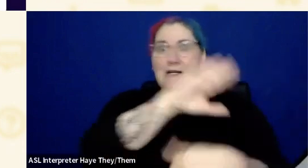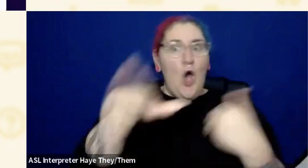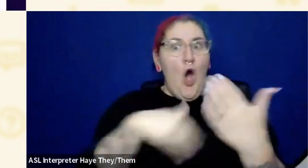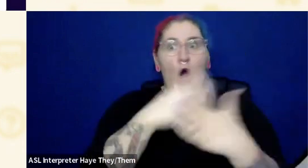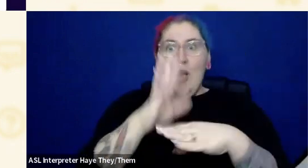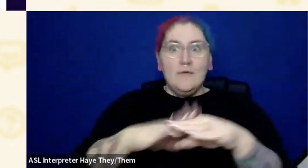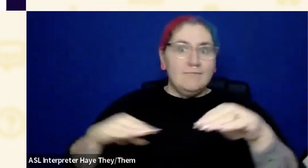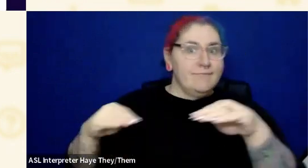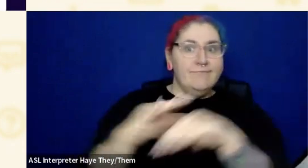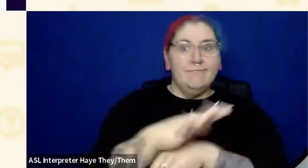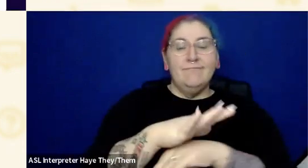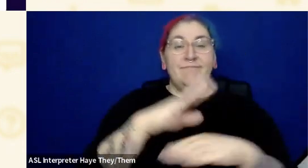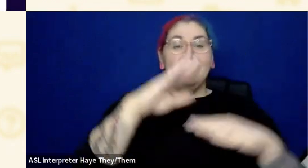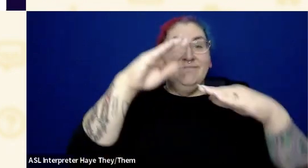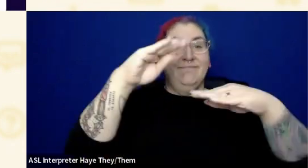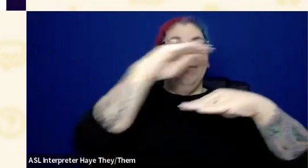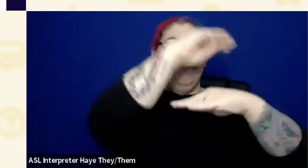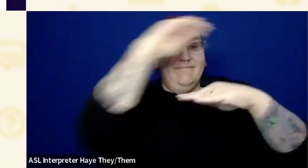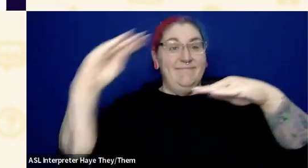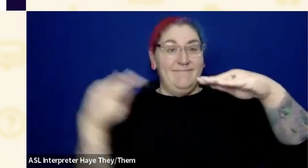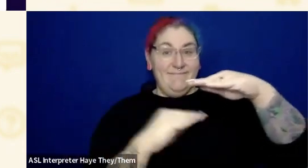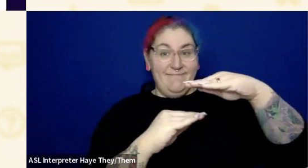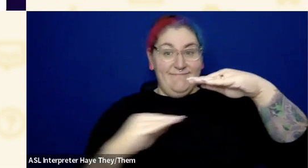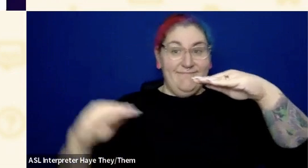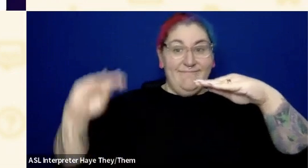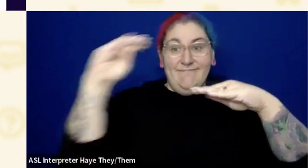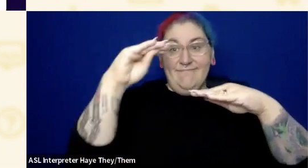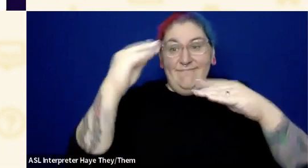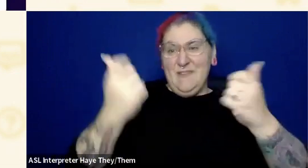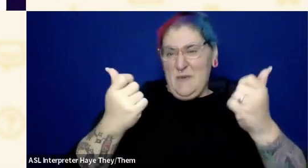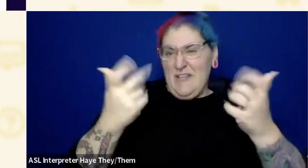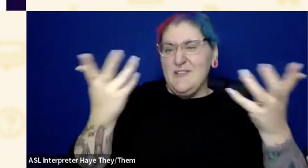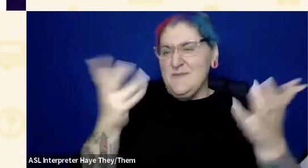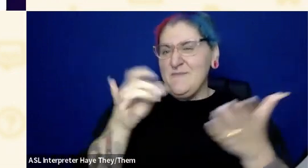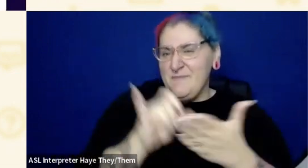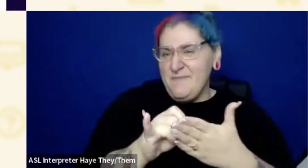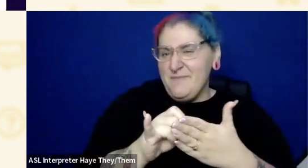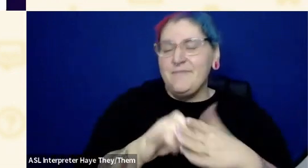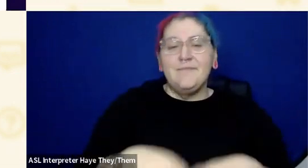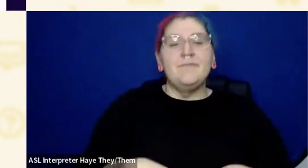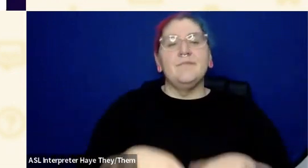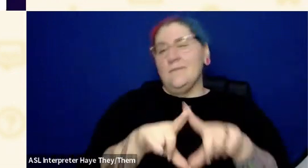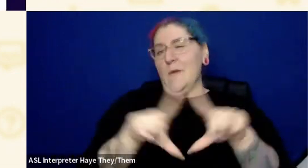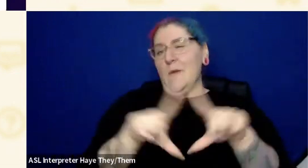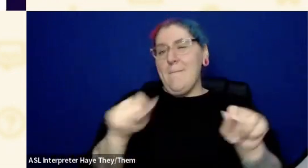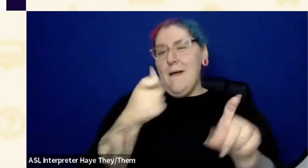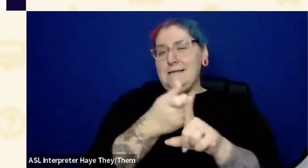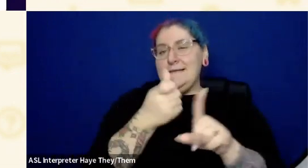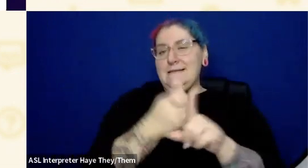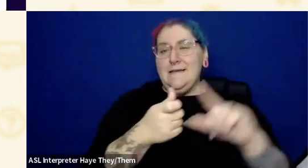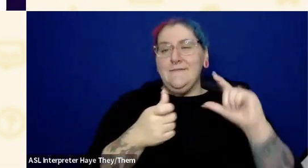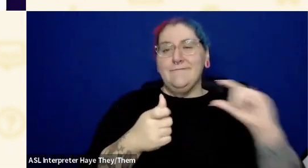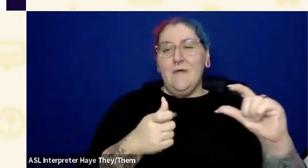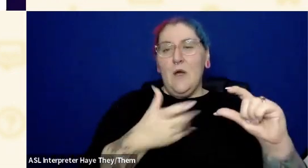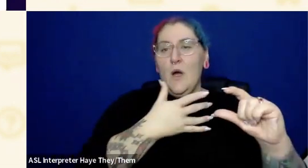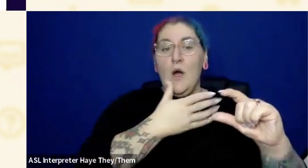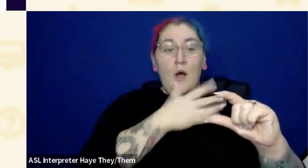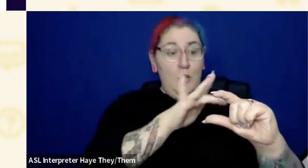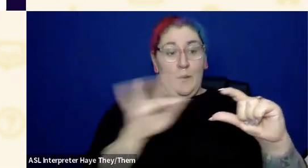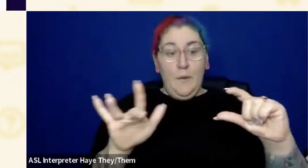on this form, or we can select the sub-label placement